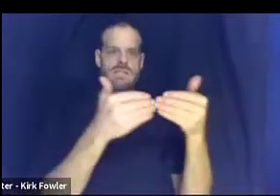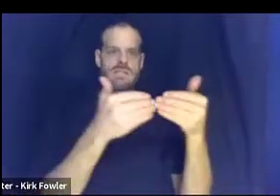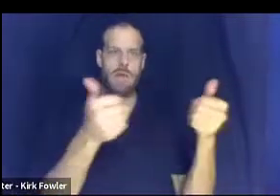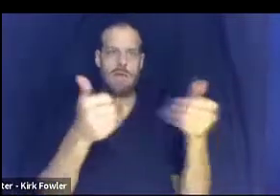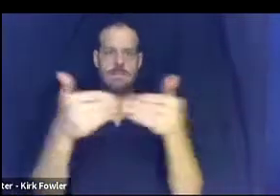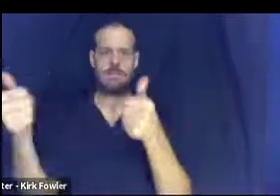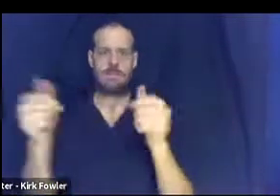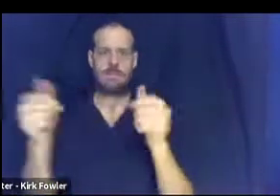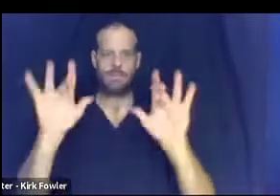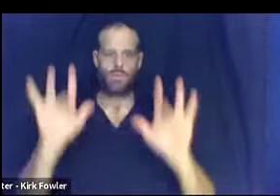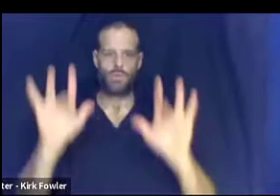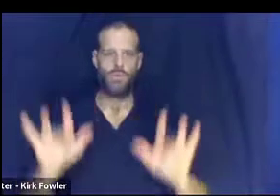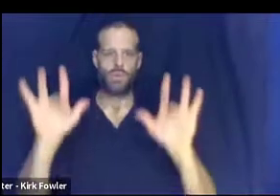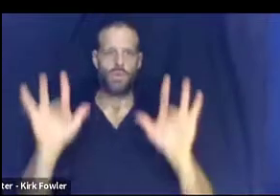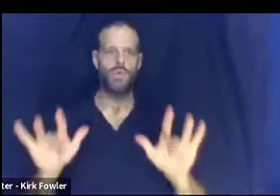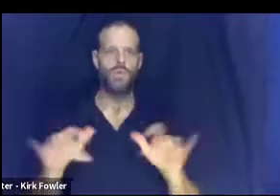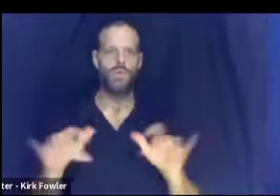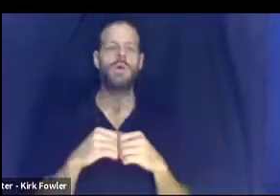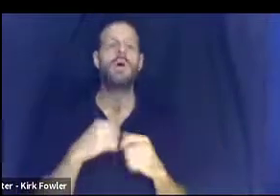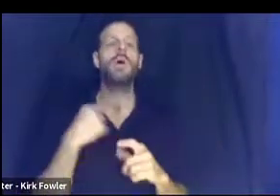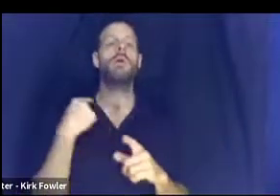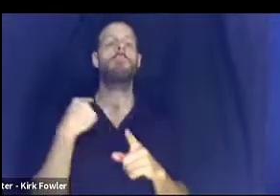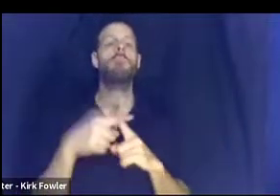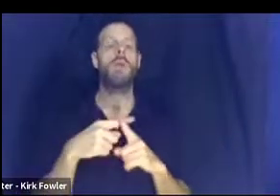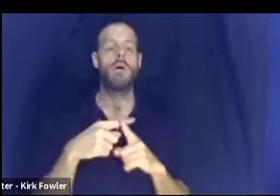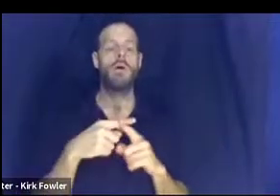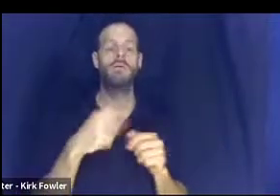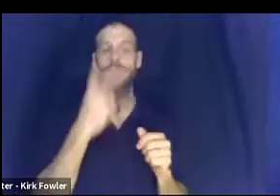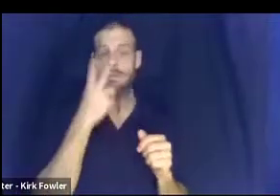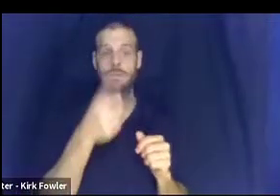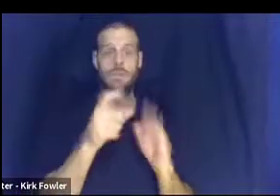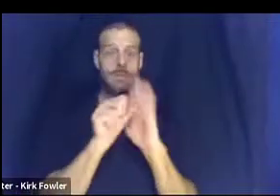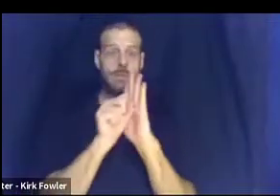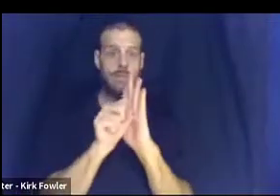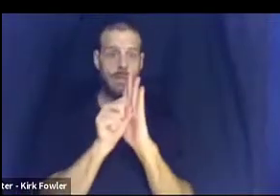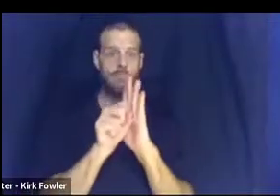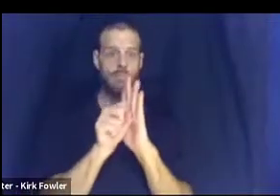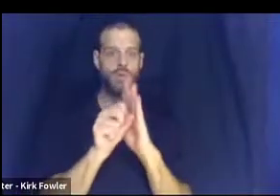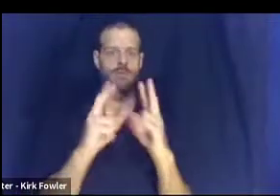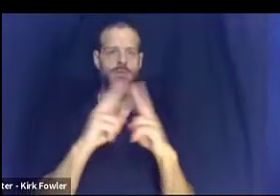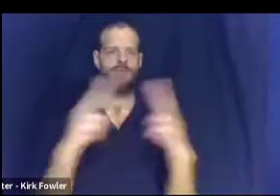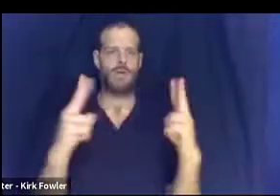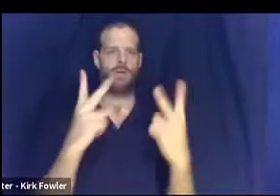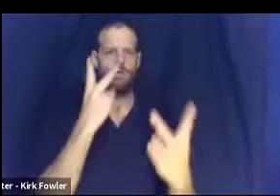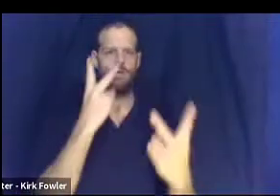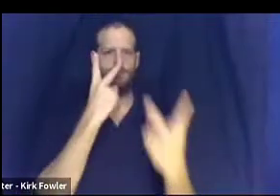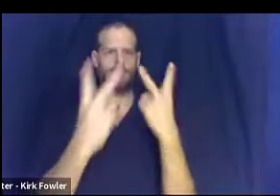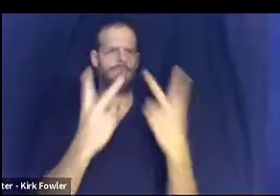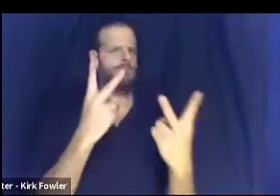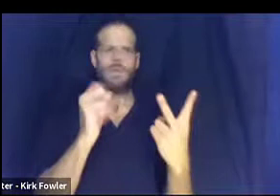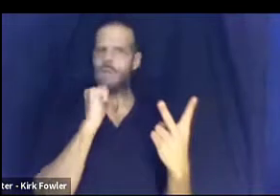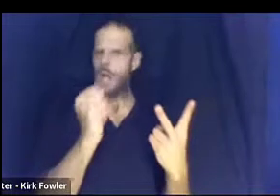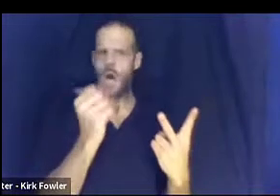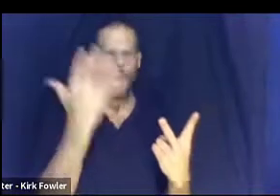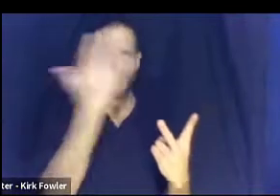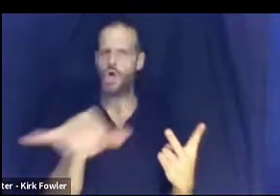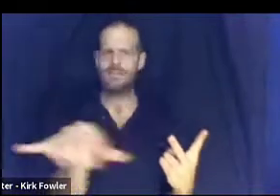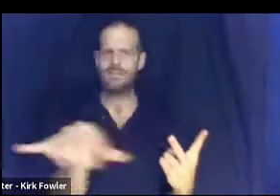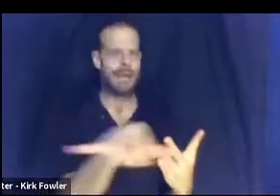I think you see that these symbols are very visually distinct from each other. And that's the number one point that I wanna make